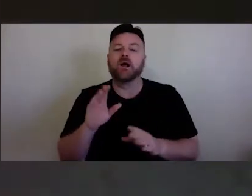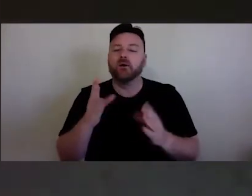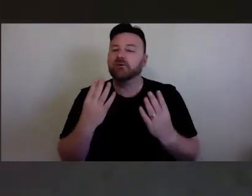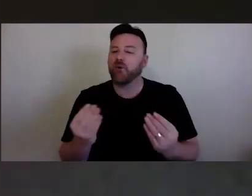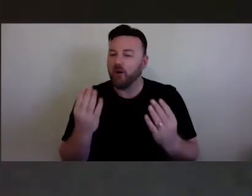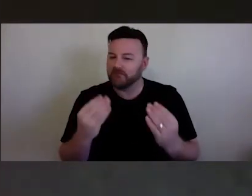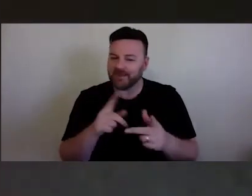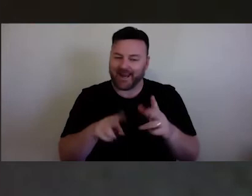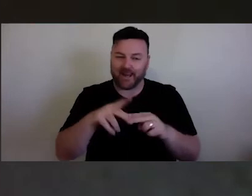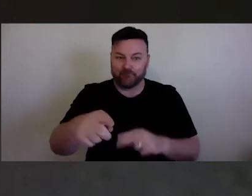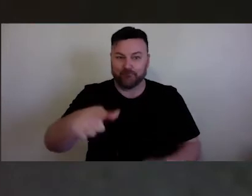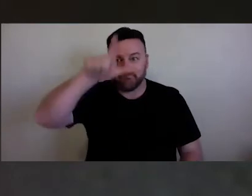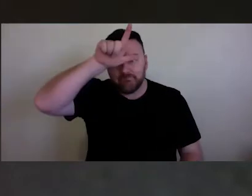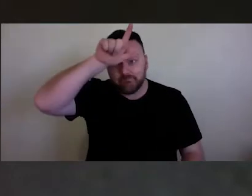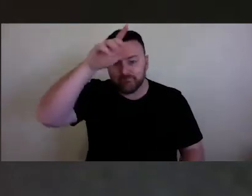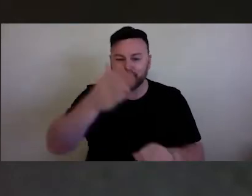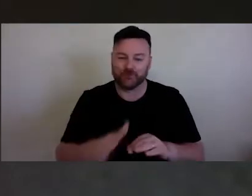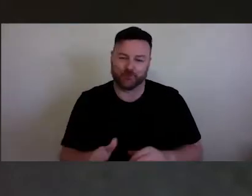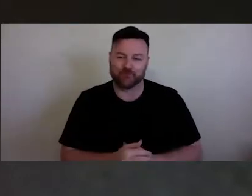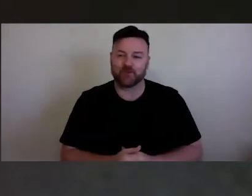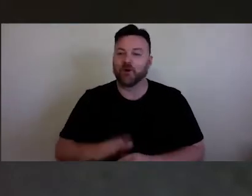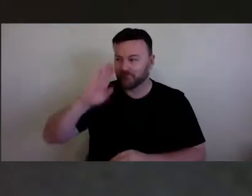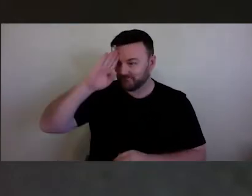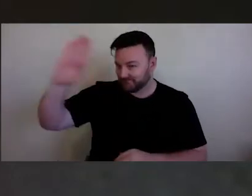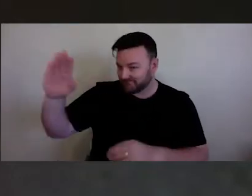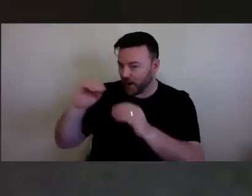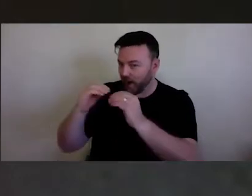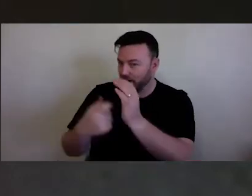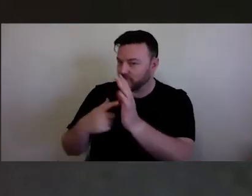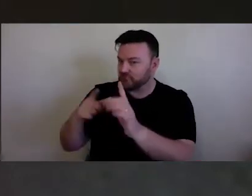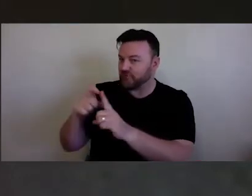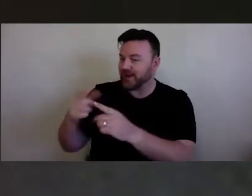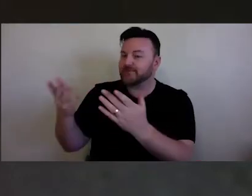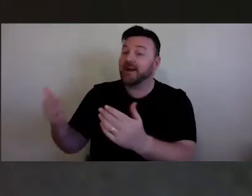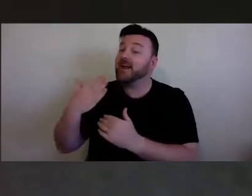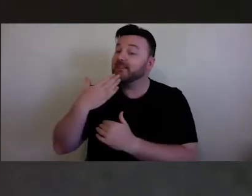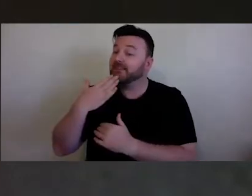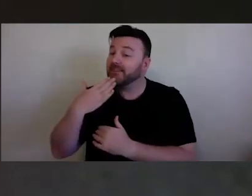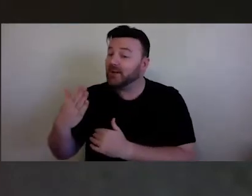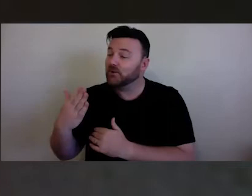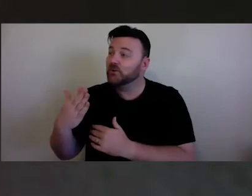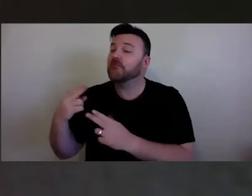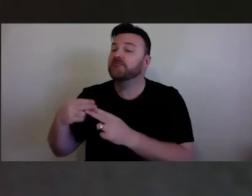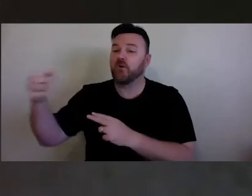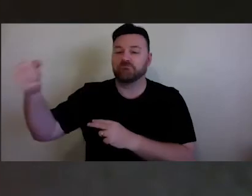to you. So hi there, Brad. Thanks again for joining us. It's really